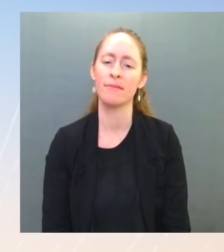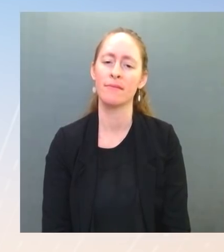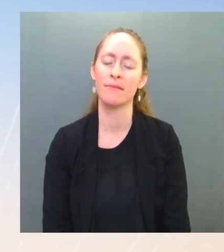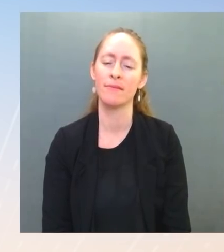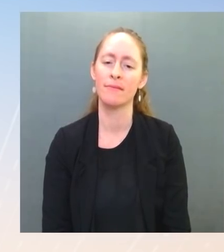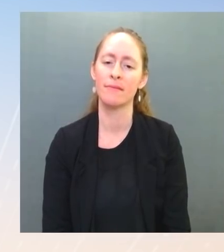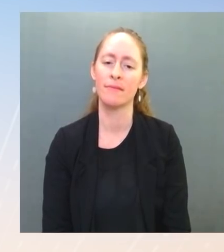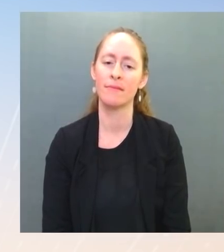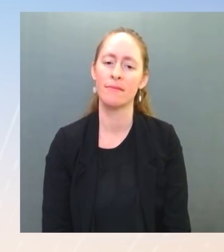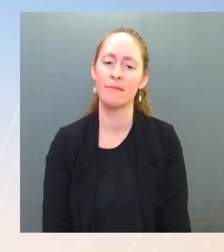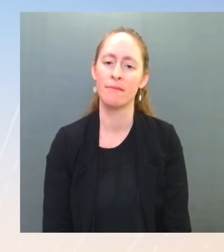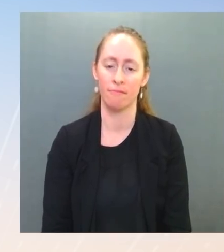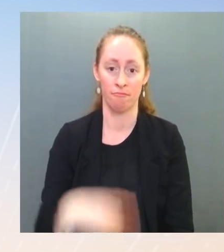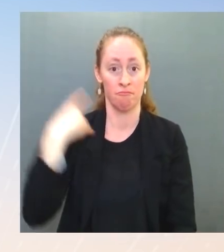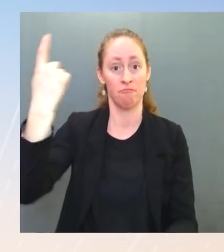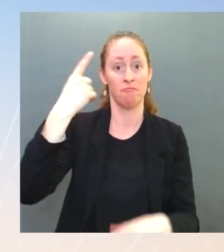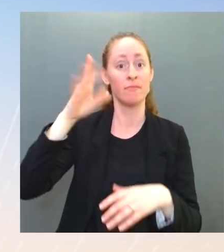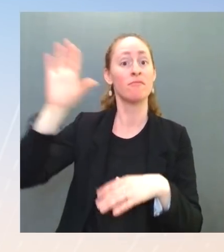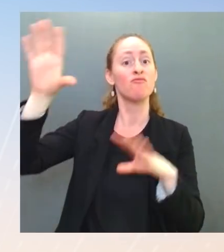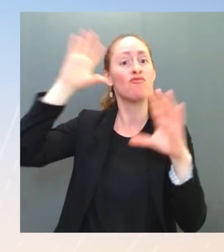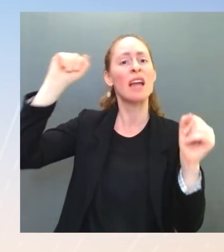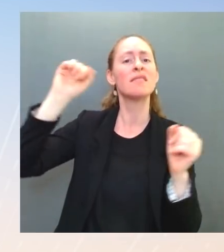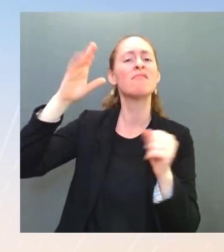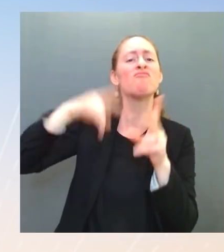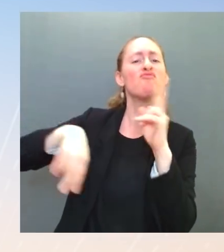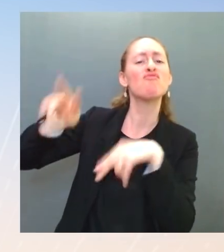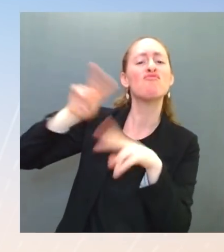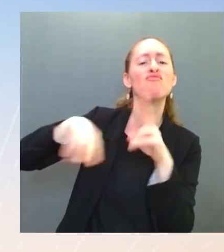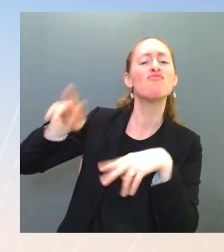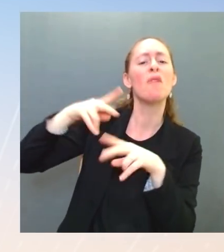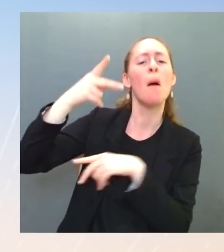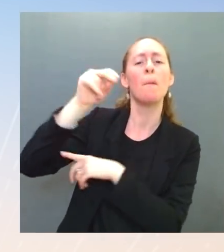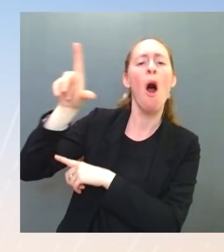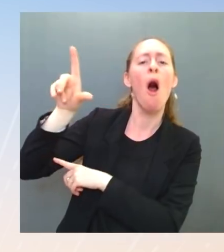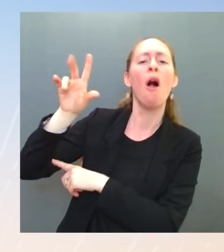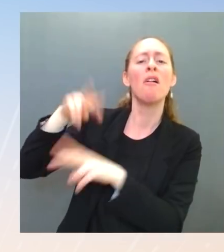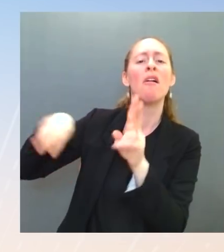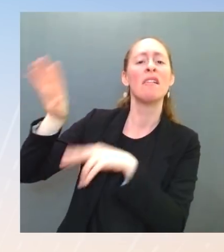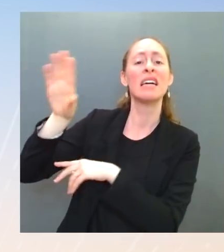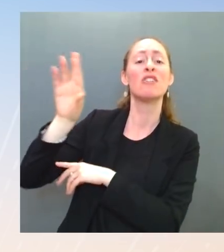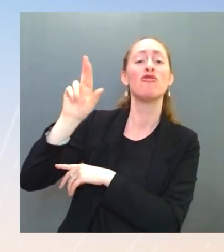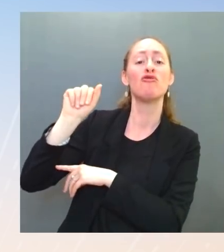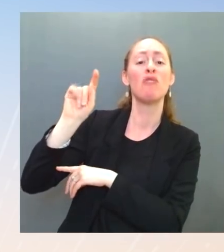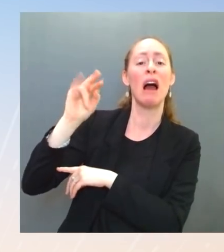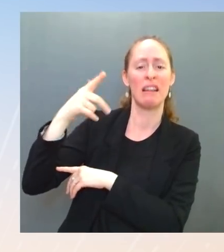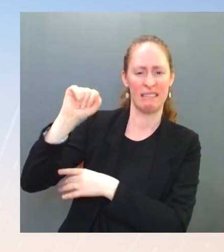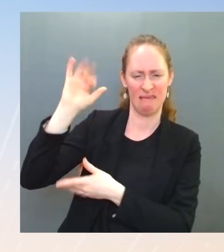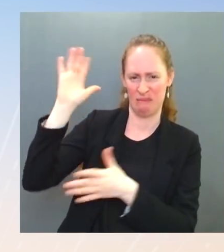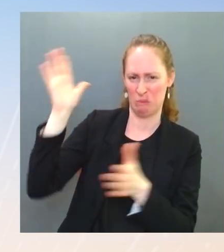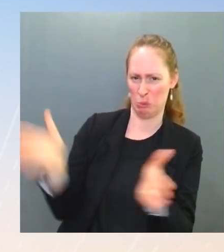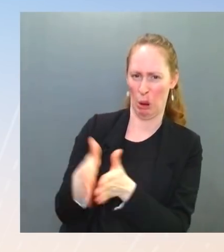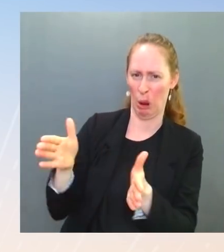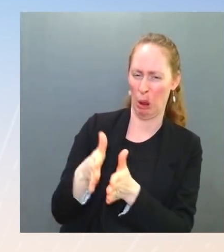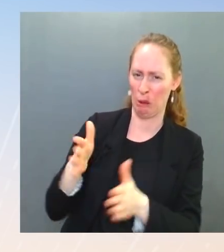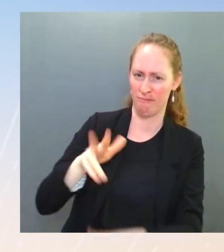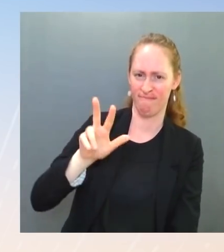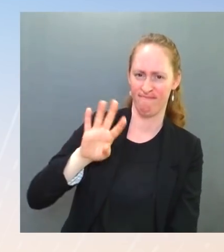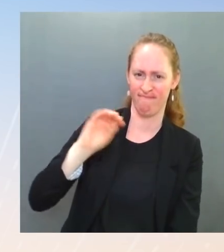that background checks have a lot of approval from the American public, as well as there's 63 percent that have supported the ghost gun regulation